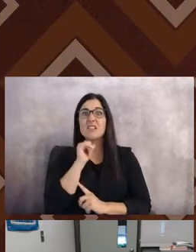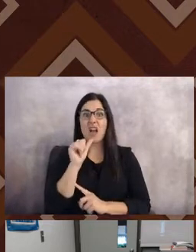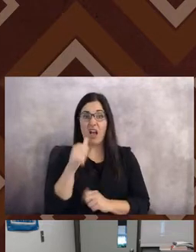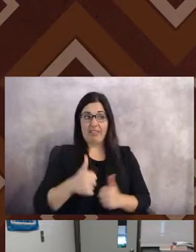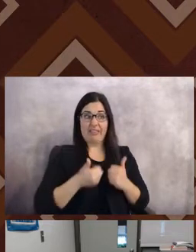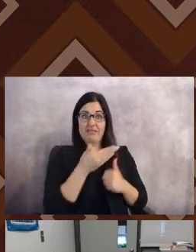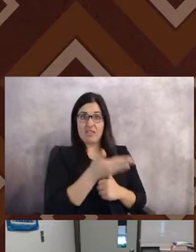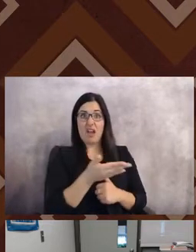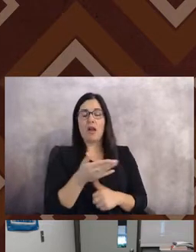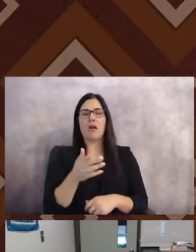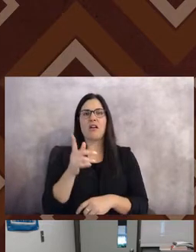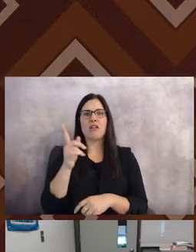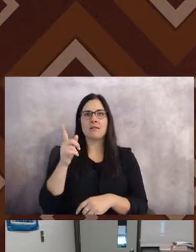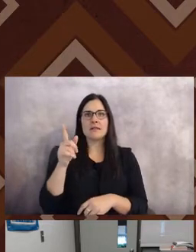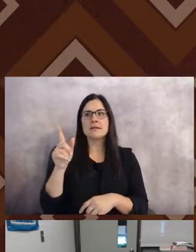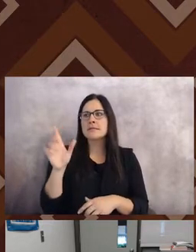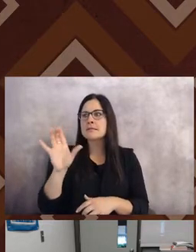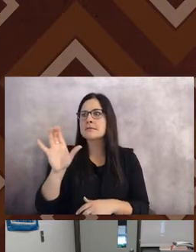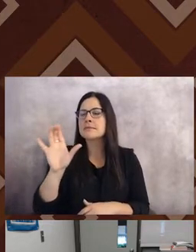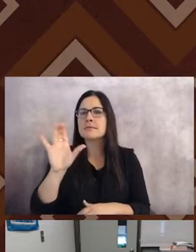It would be beaten until they